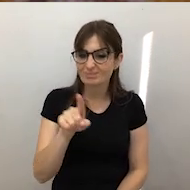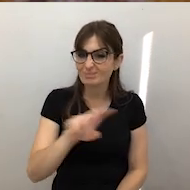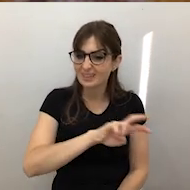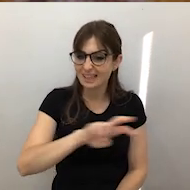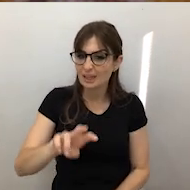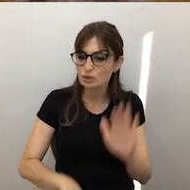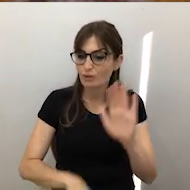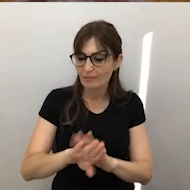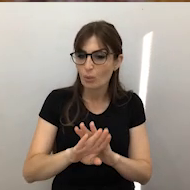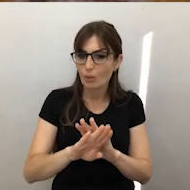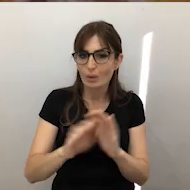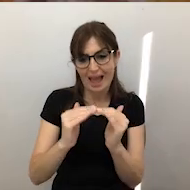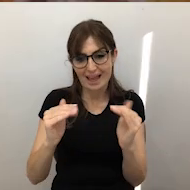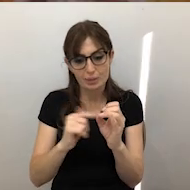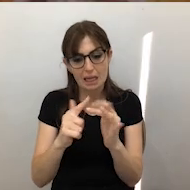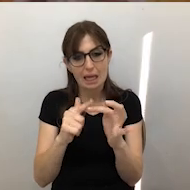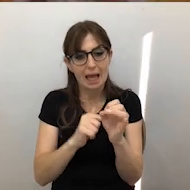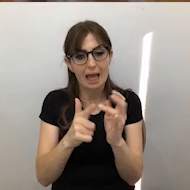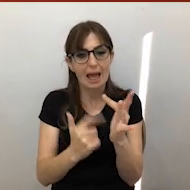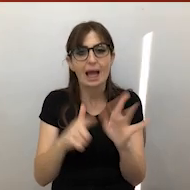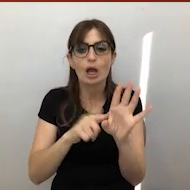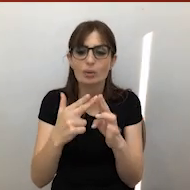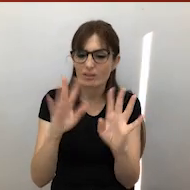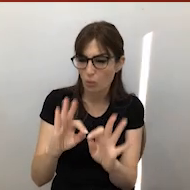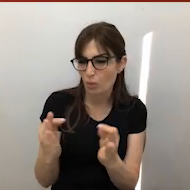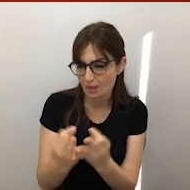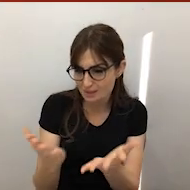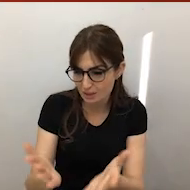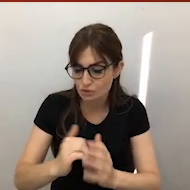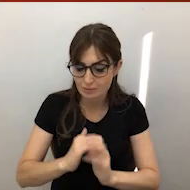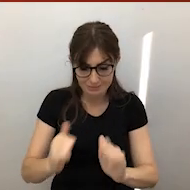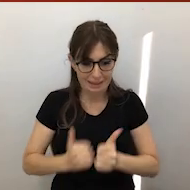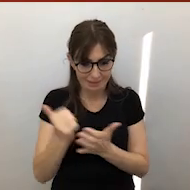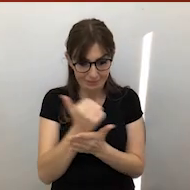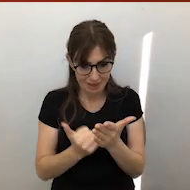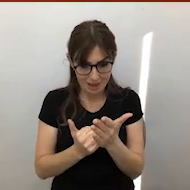This is equal to the total equity for the company. In an arts organisation, the equity section